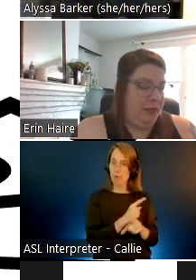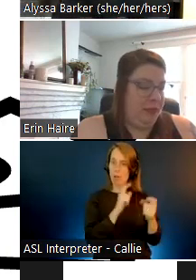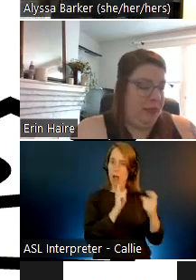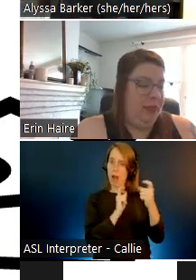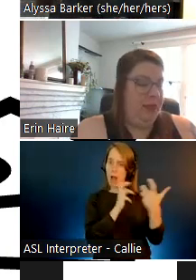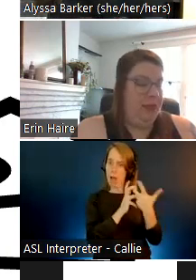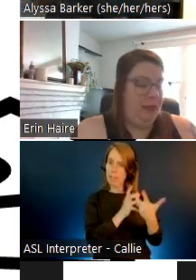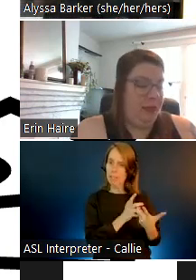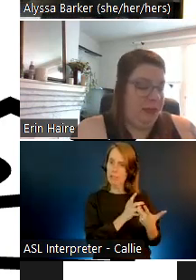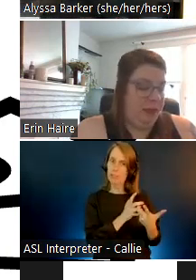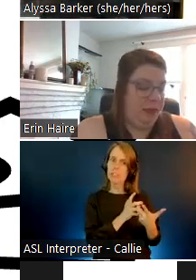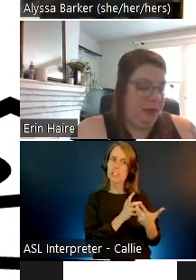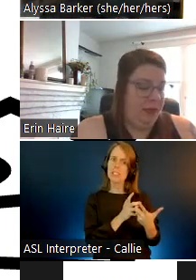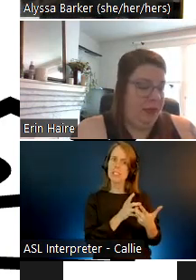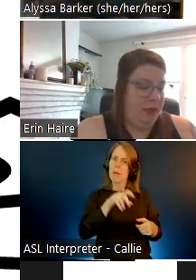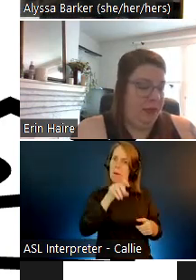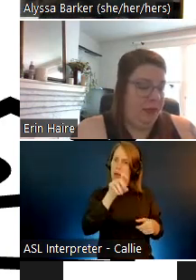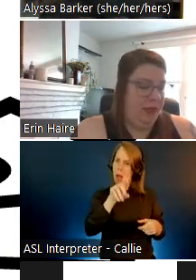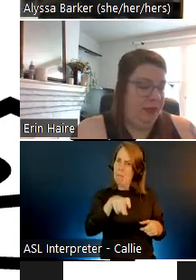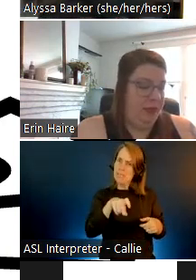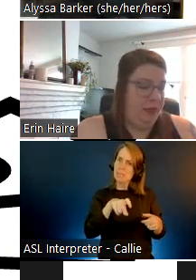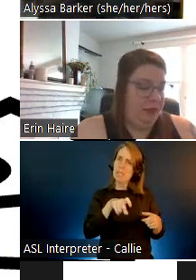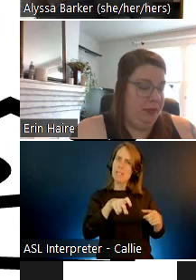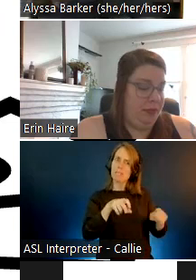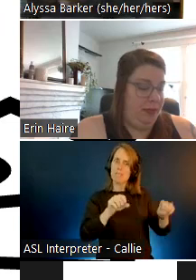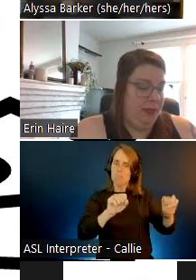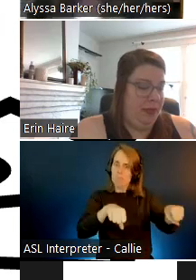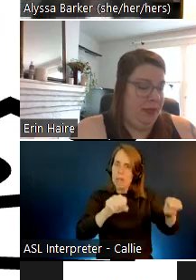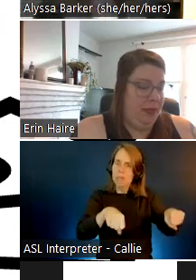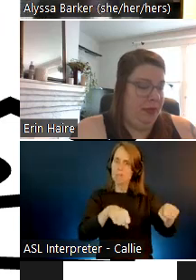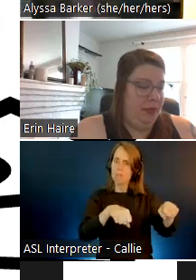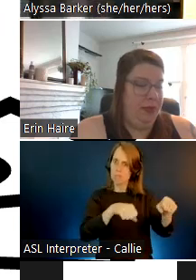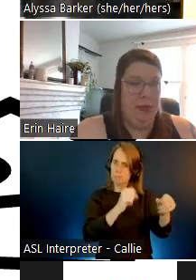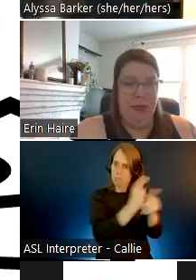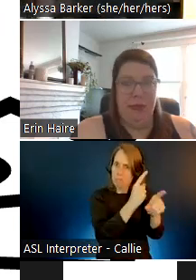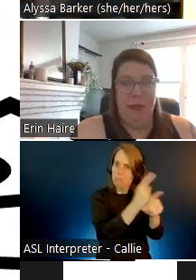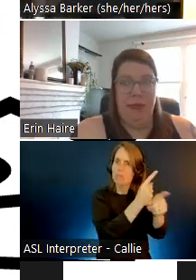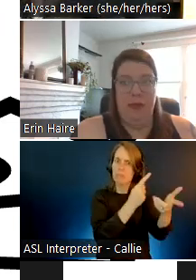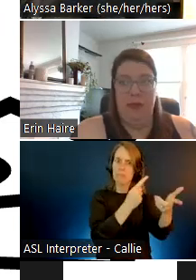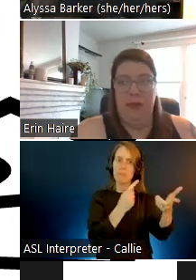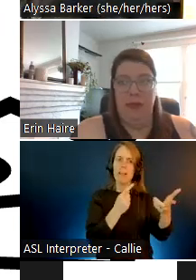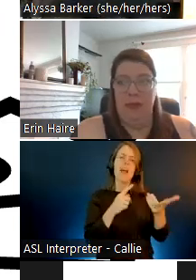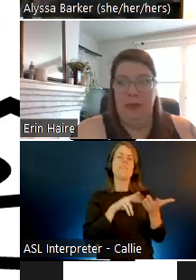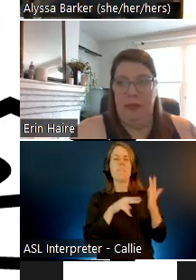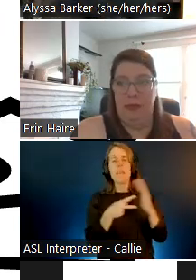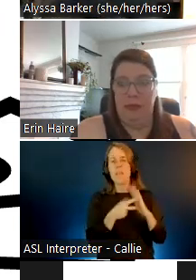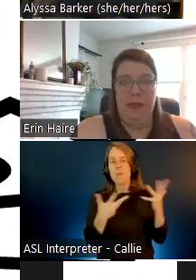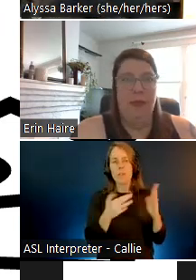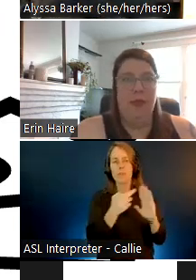and there are changes in rules policies practices or services so that a person with a disability